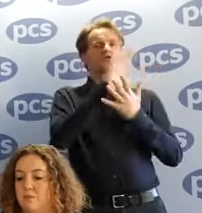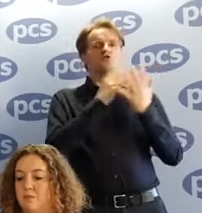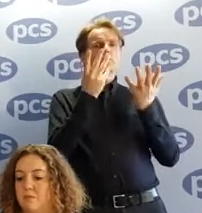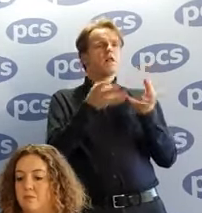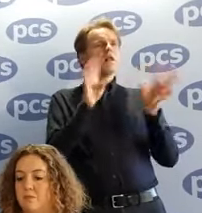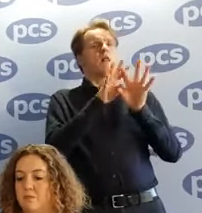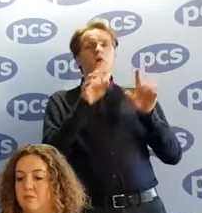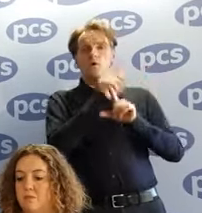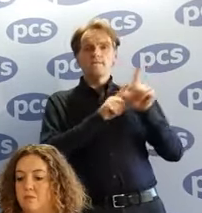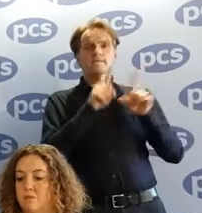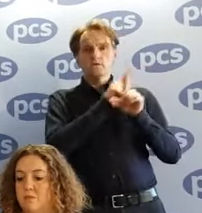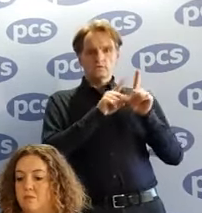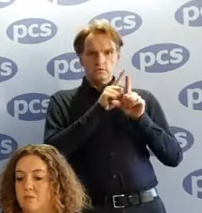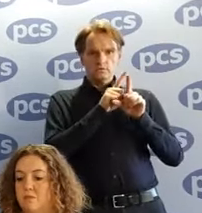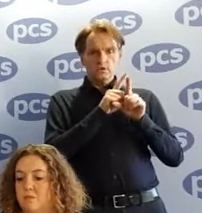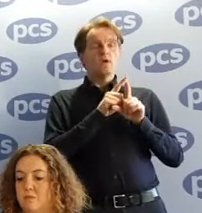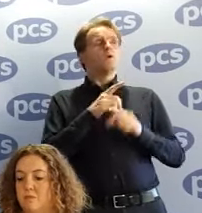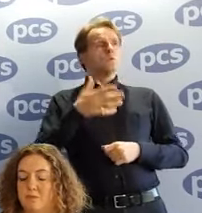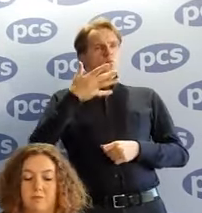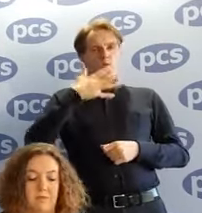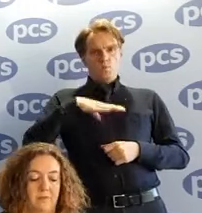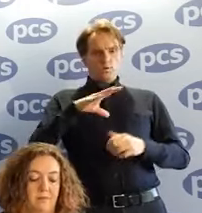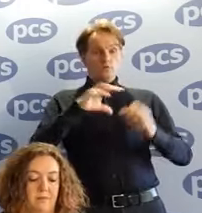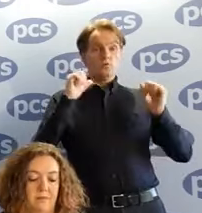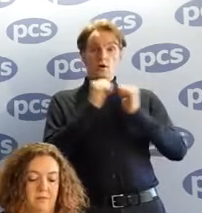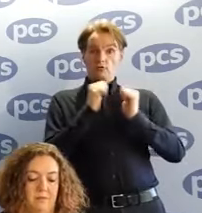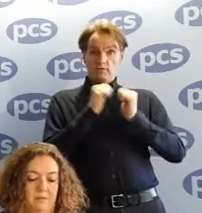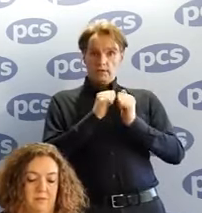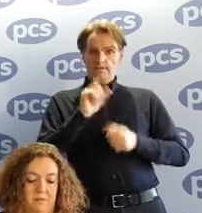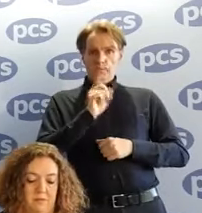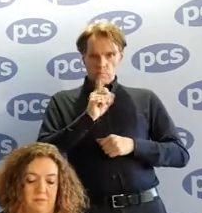seeking agreement of conference that we now move to a statutory industrial